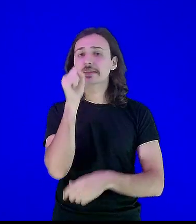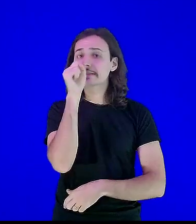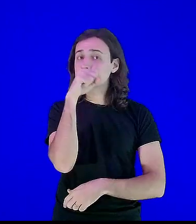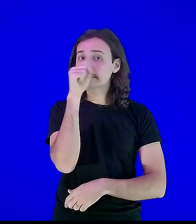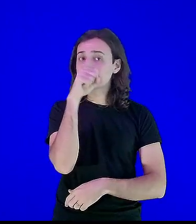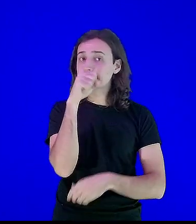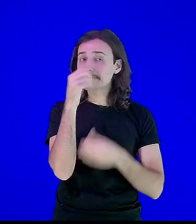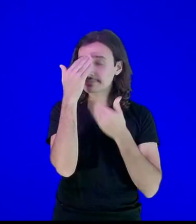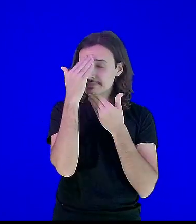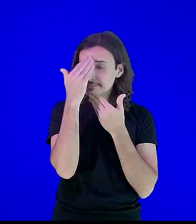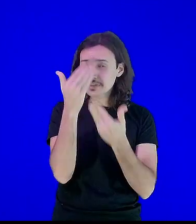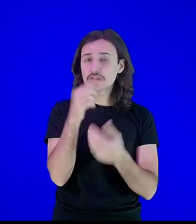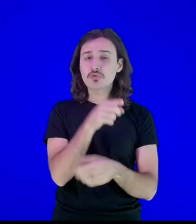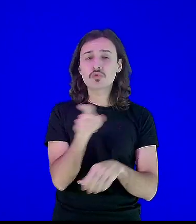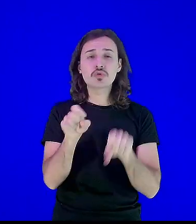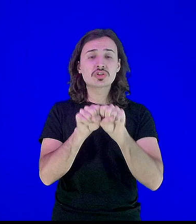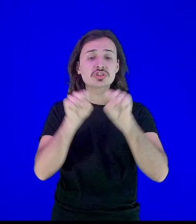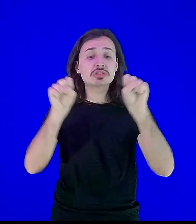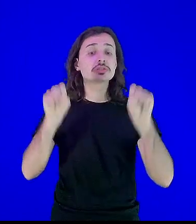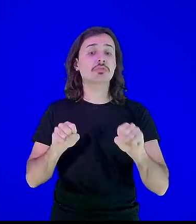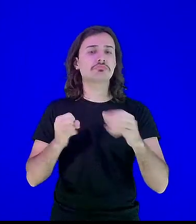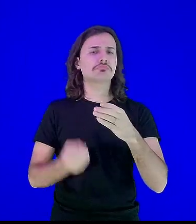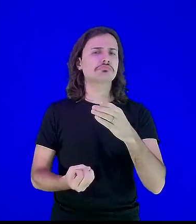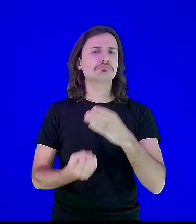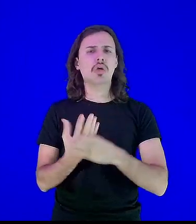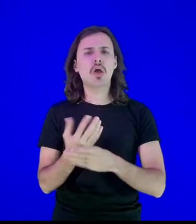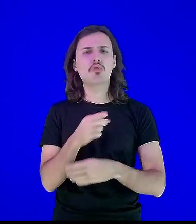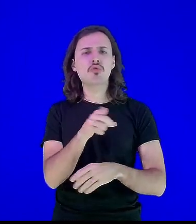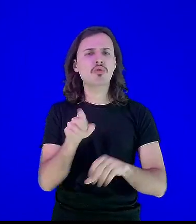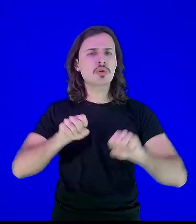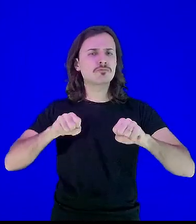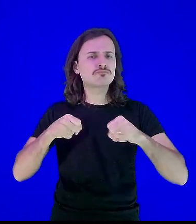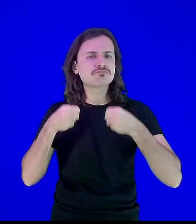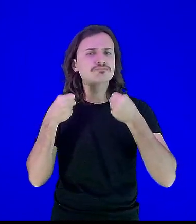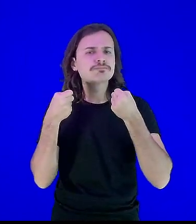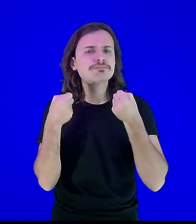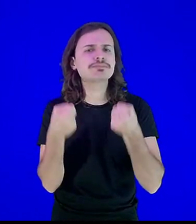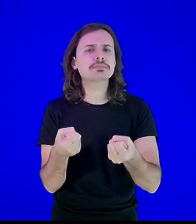and doing their best to provide everything we need, not only the system